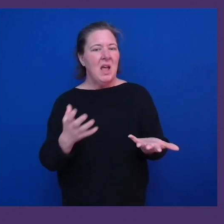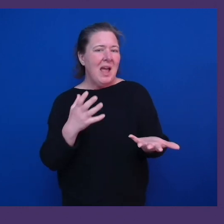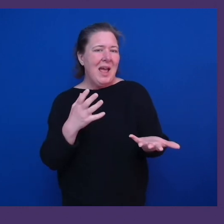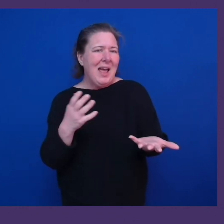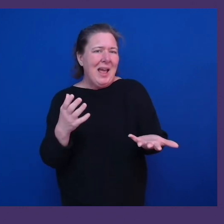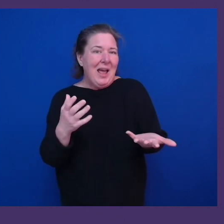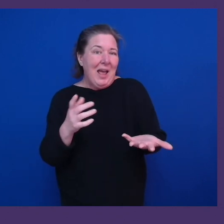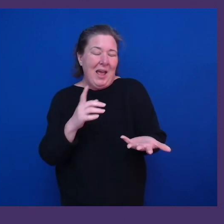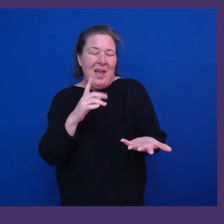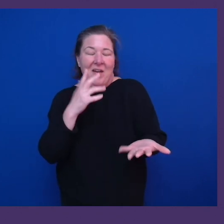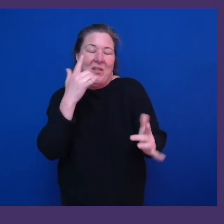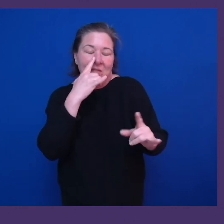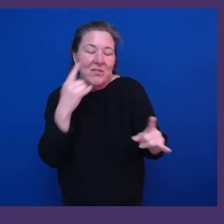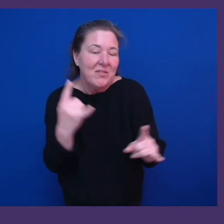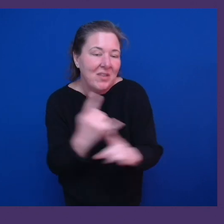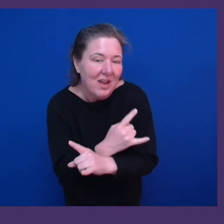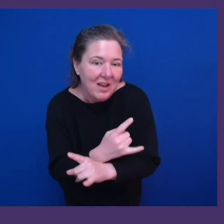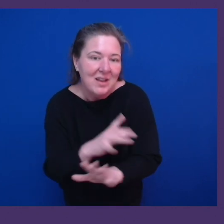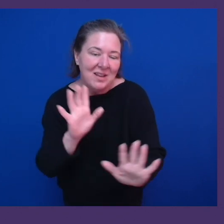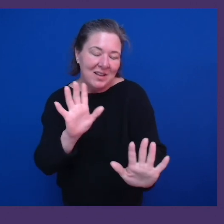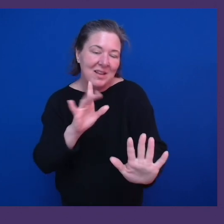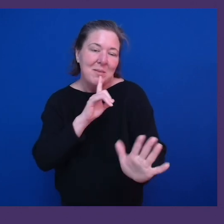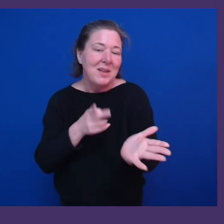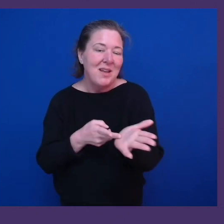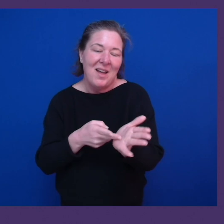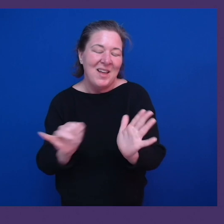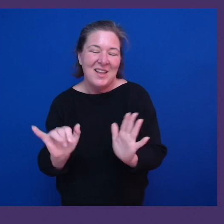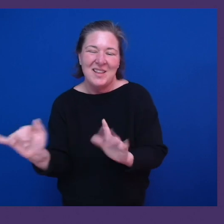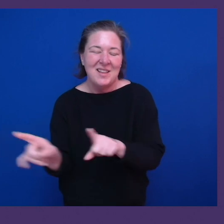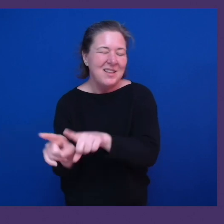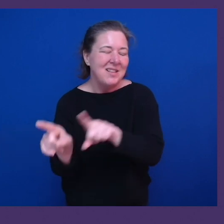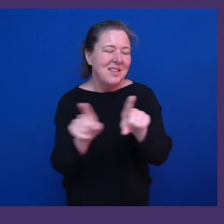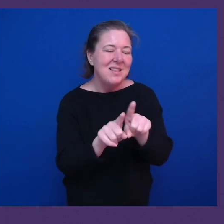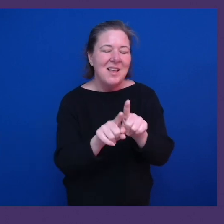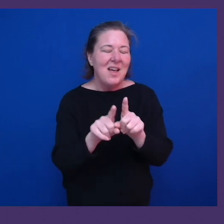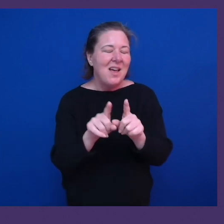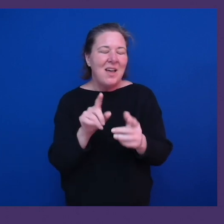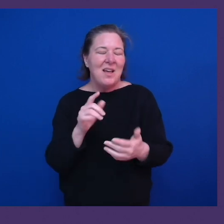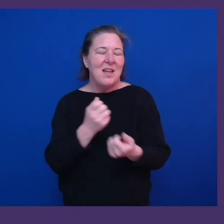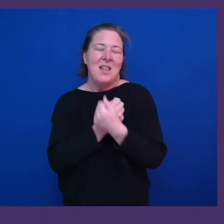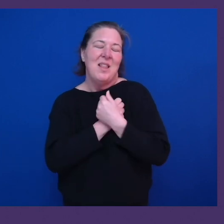because at AvePoint, we've been doing data management and data governance for the last 20 years.